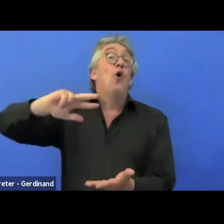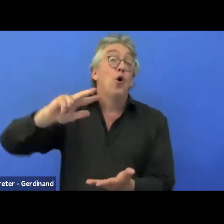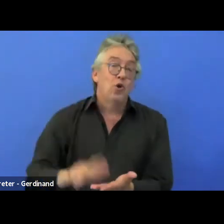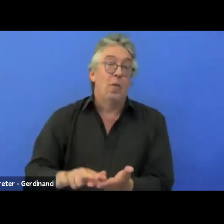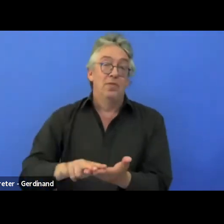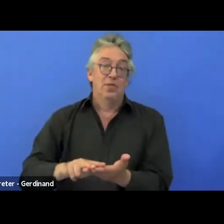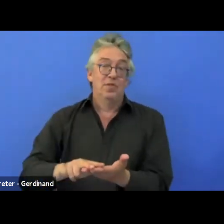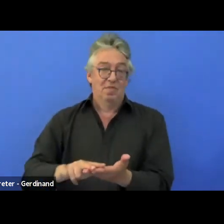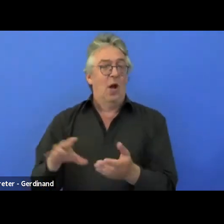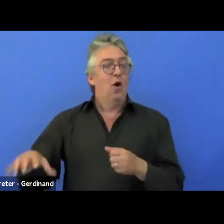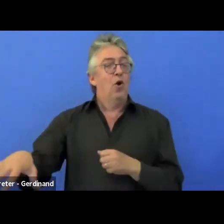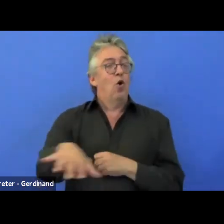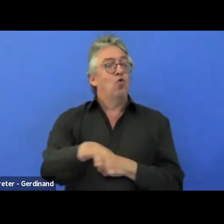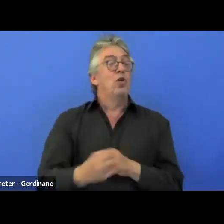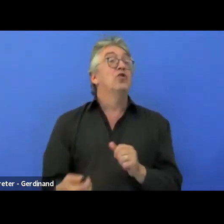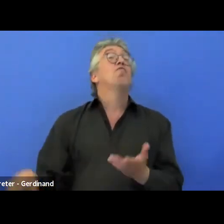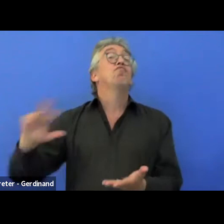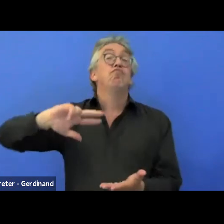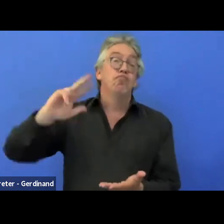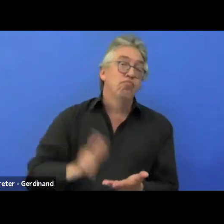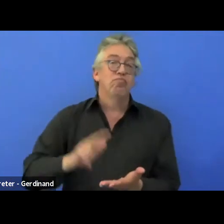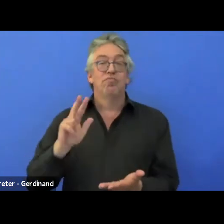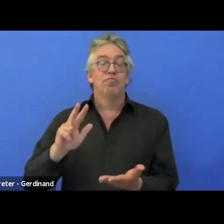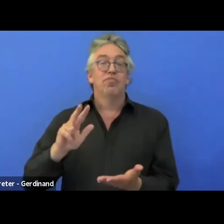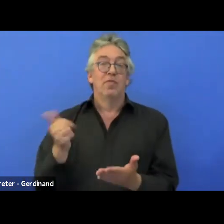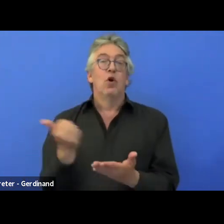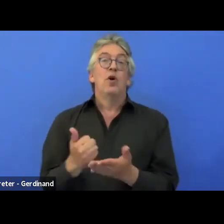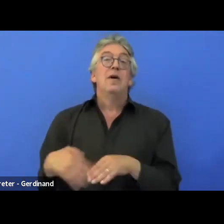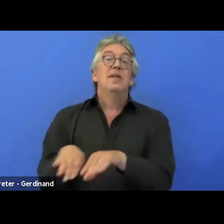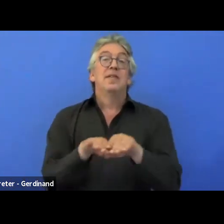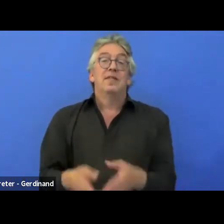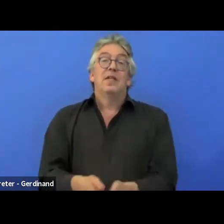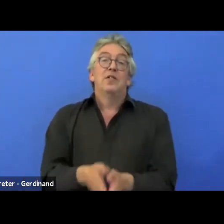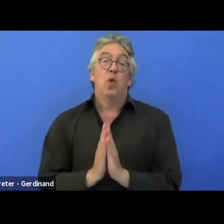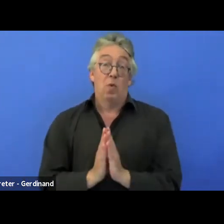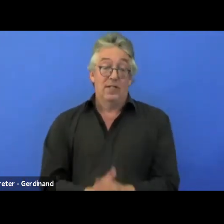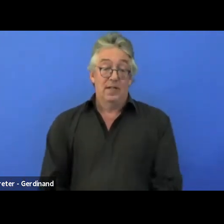of standardisation requests according to specific rules.